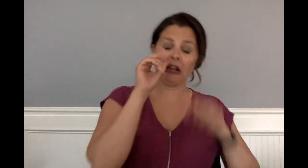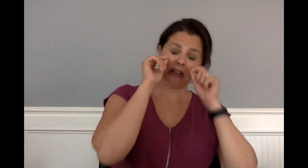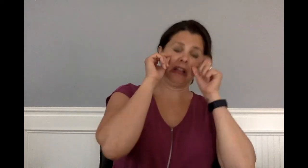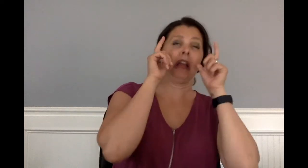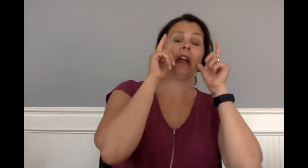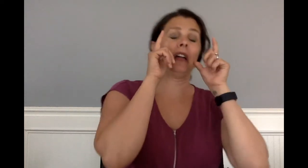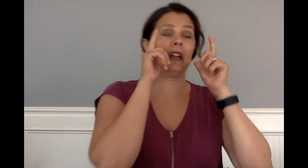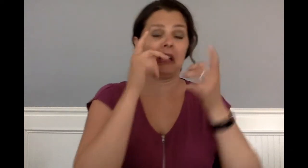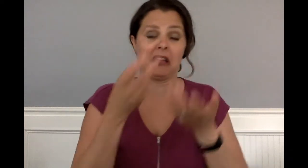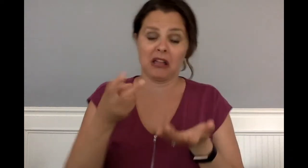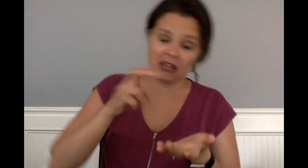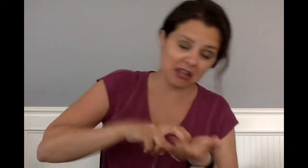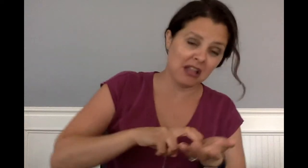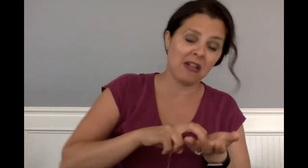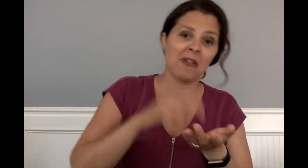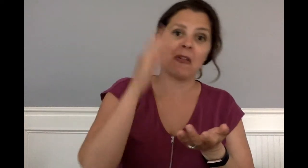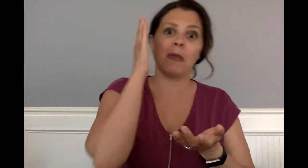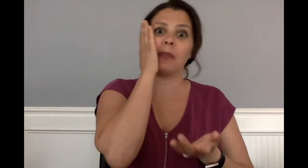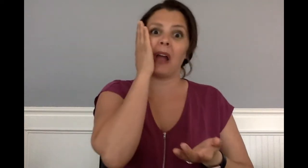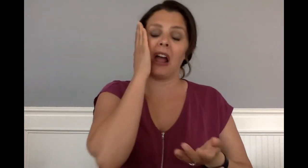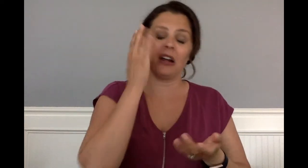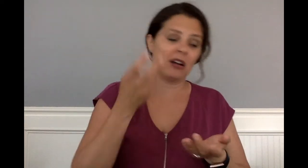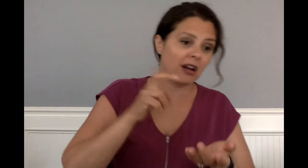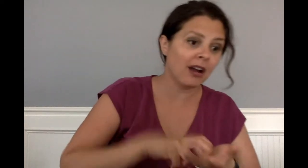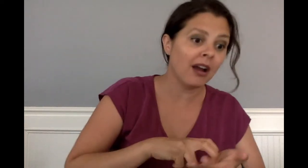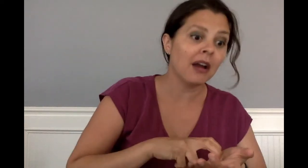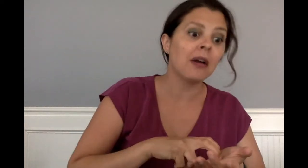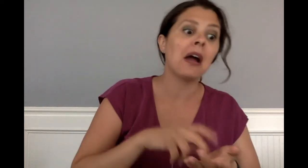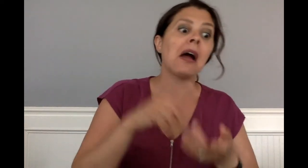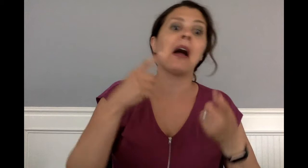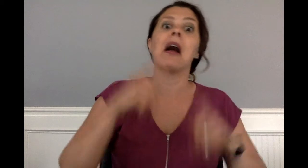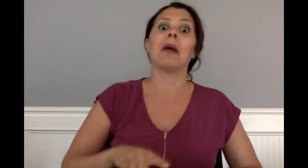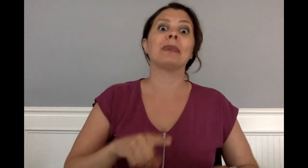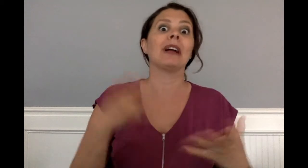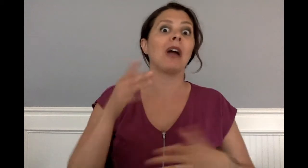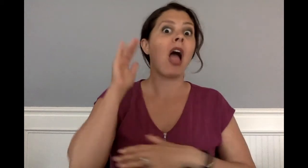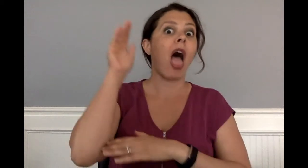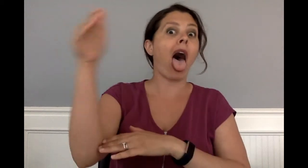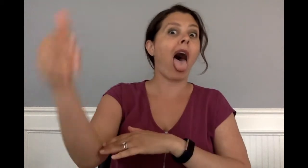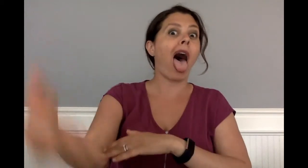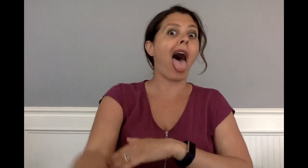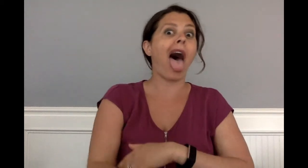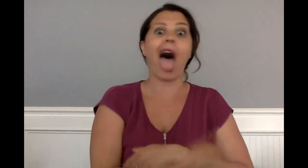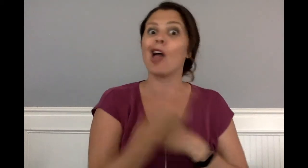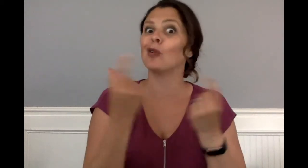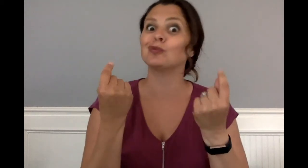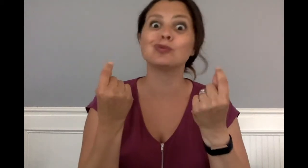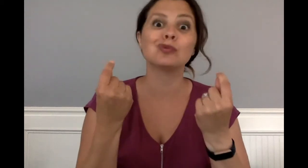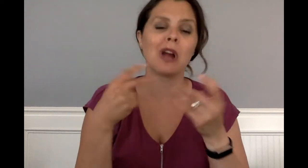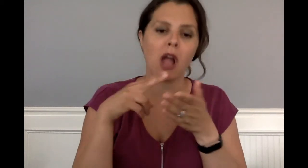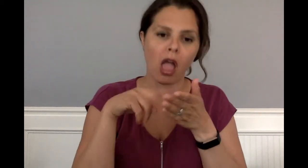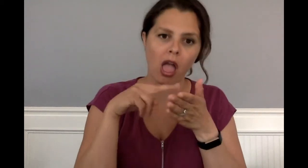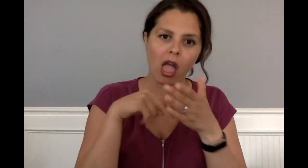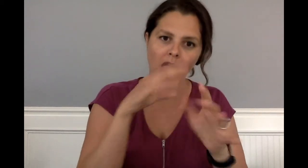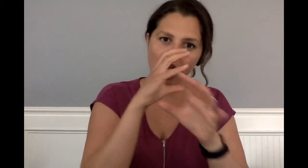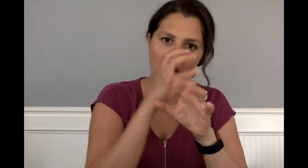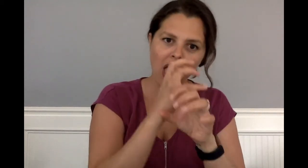Charlie rolled out of bed. He picked up "Dorrie McCann and he Mystery of the Secret Treasure from the floor.